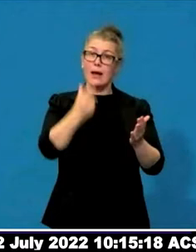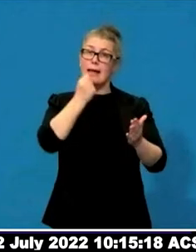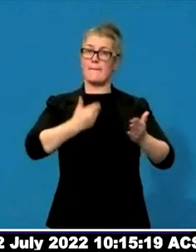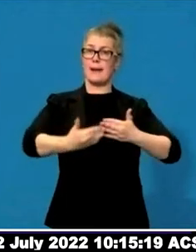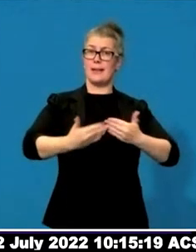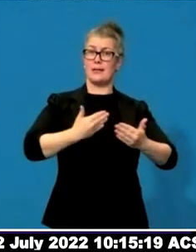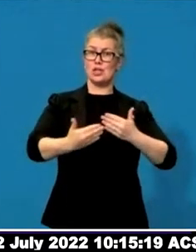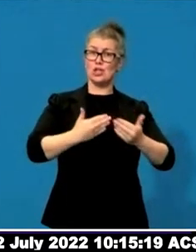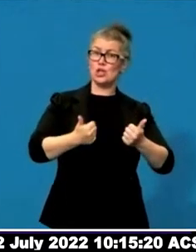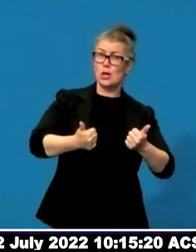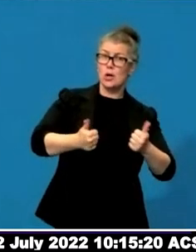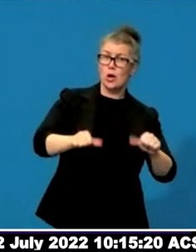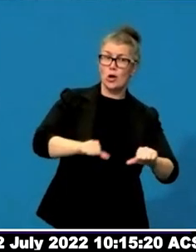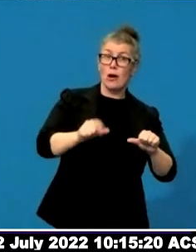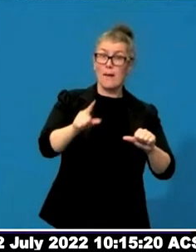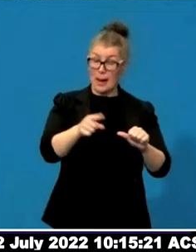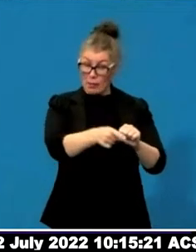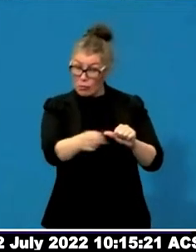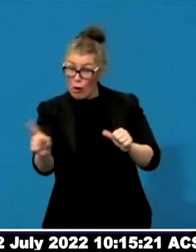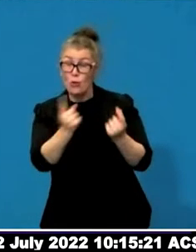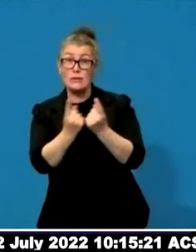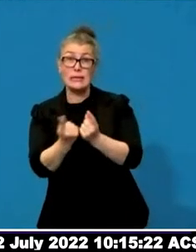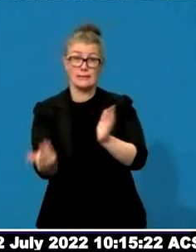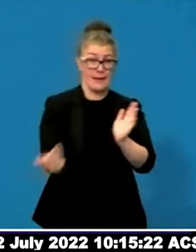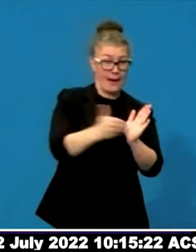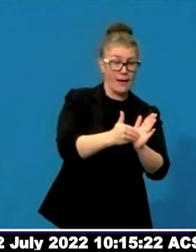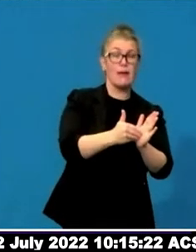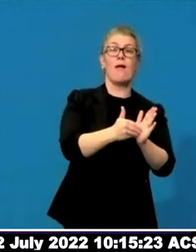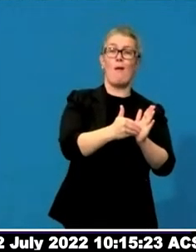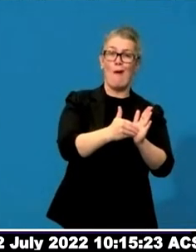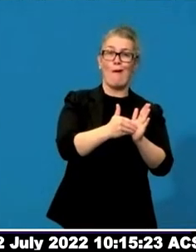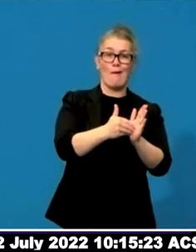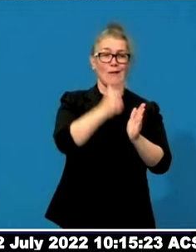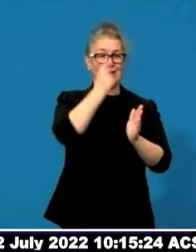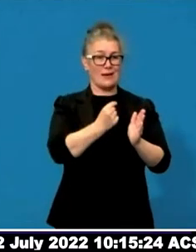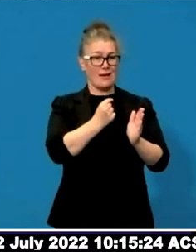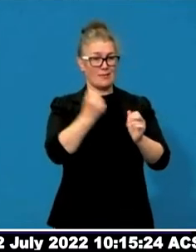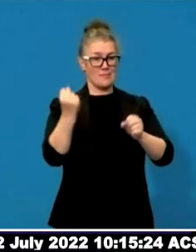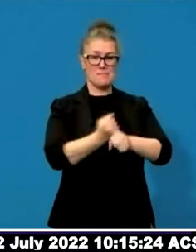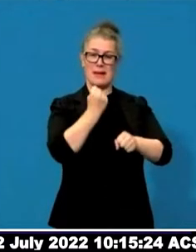but it would change your life to be able to have things that you can use independently.